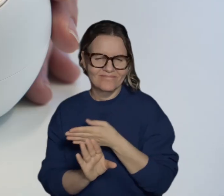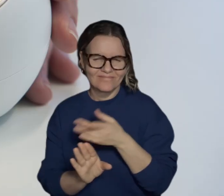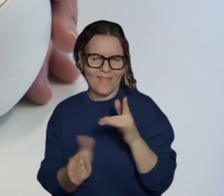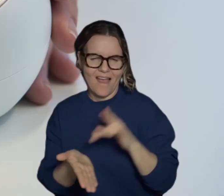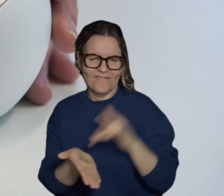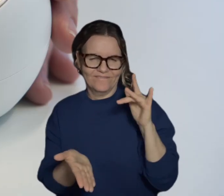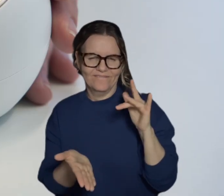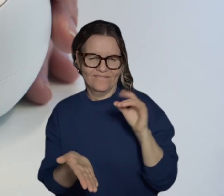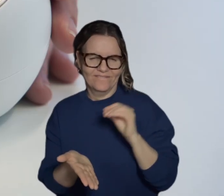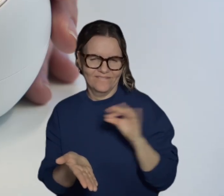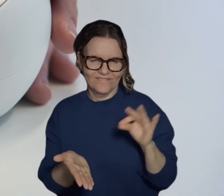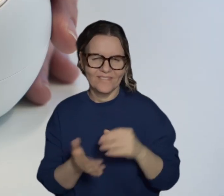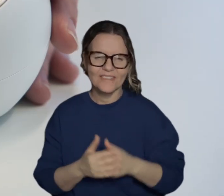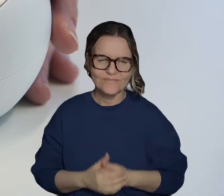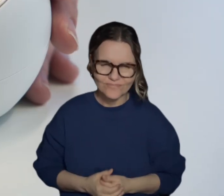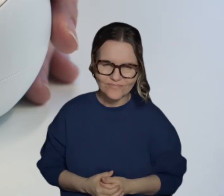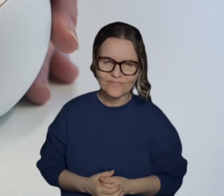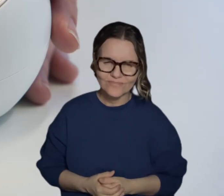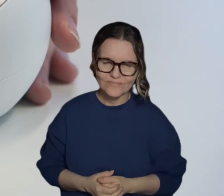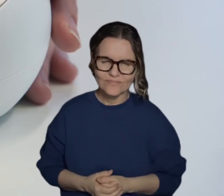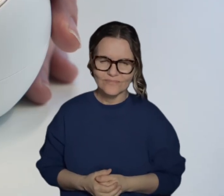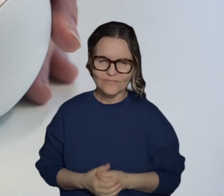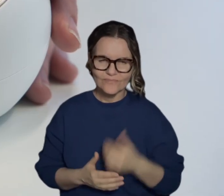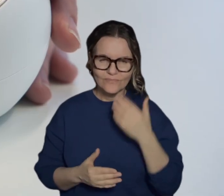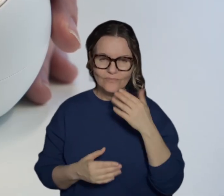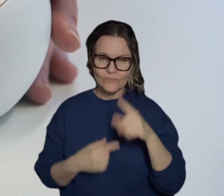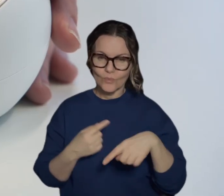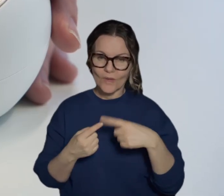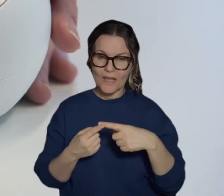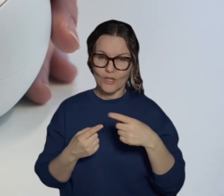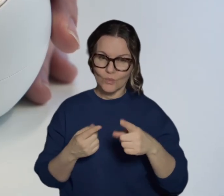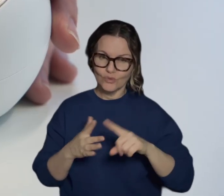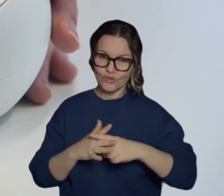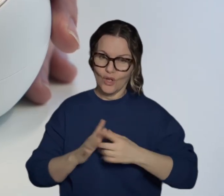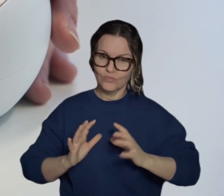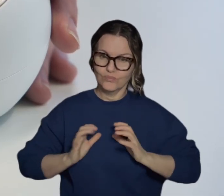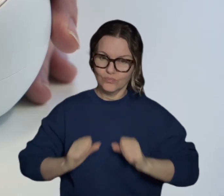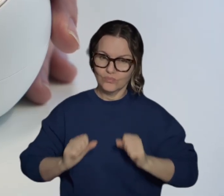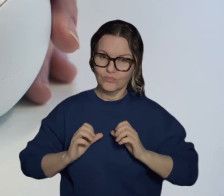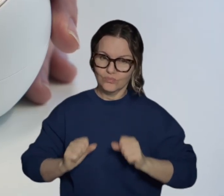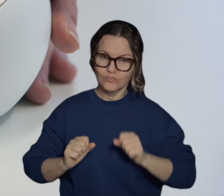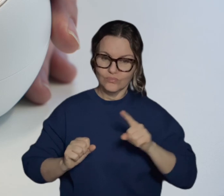massage mode where you typically will start your pumping session before you turn it off now when we